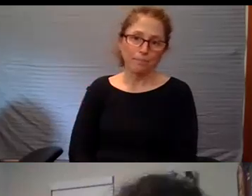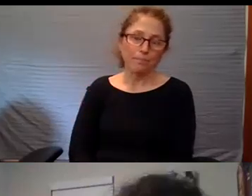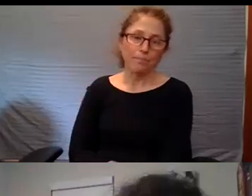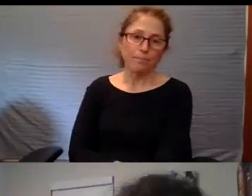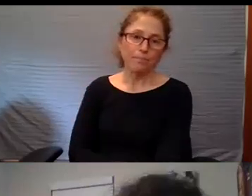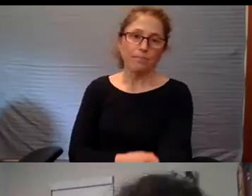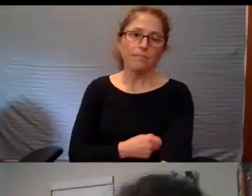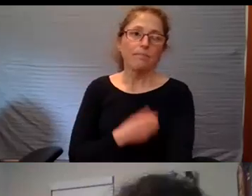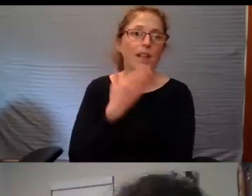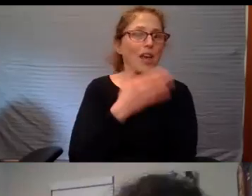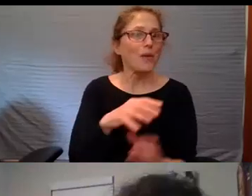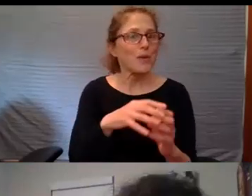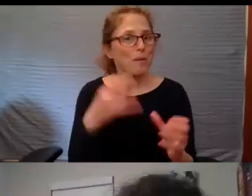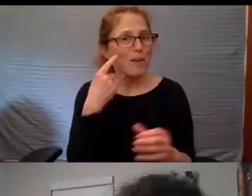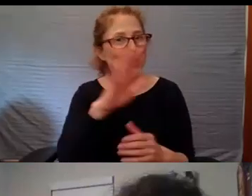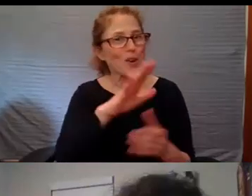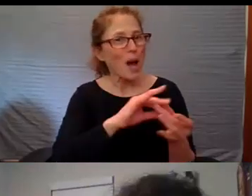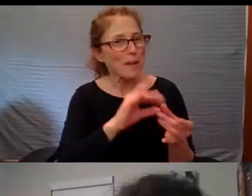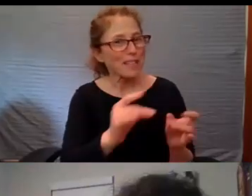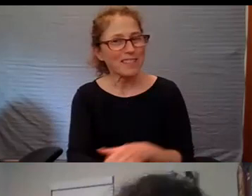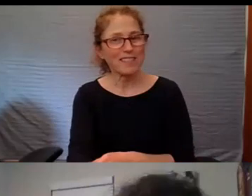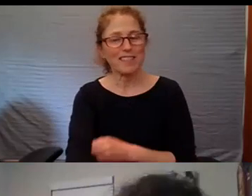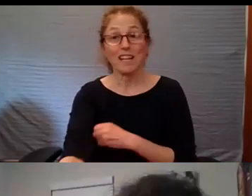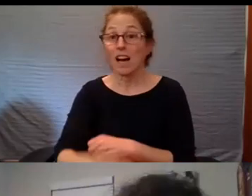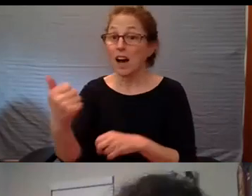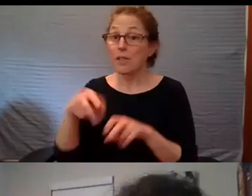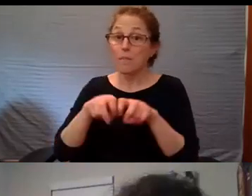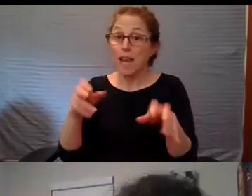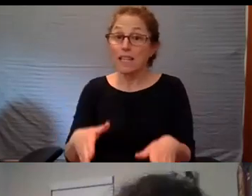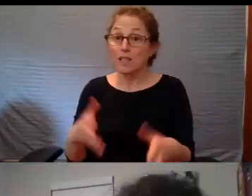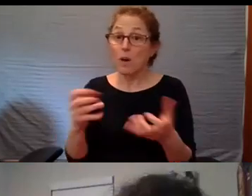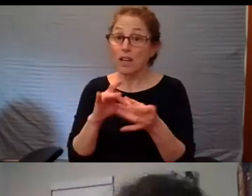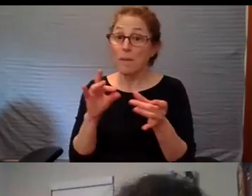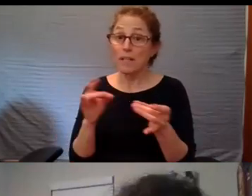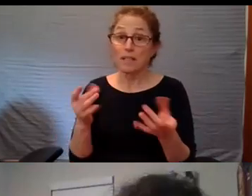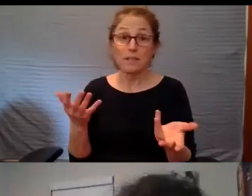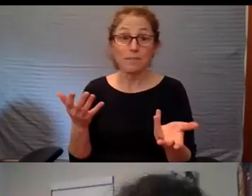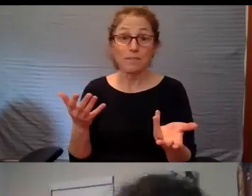Thank you so much for your comment on that. Is there anybody else who wanted to comment on that question?